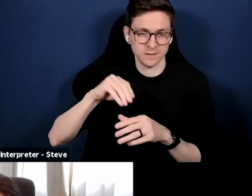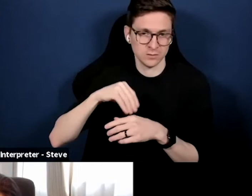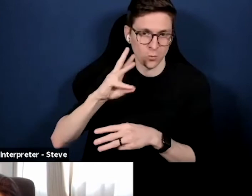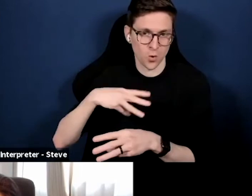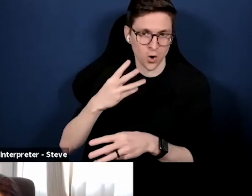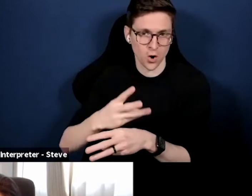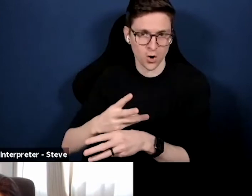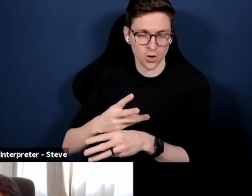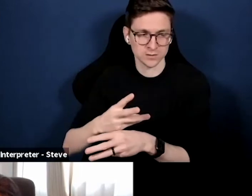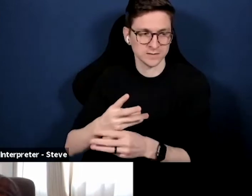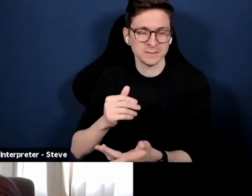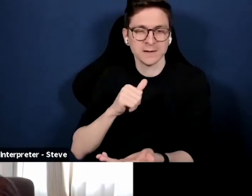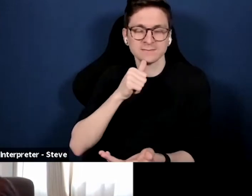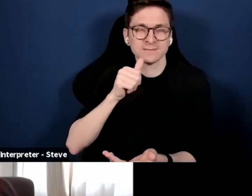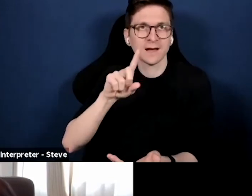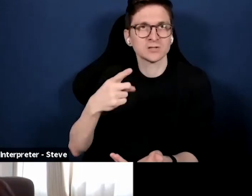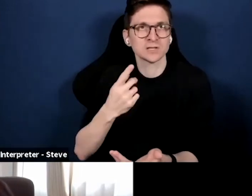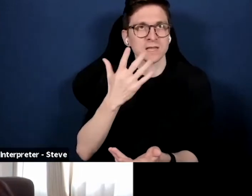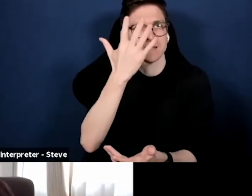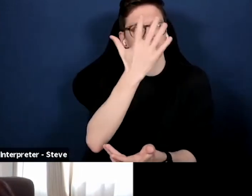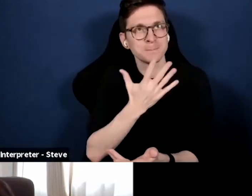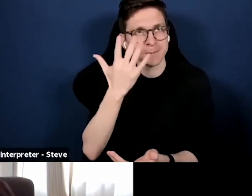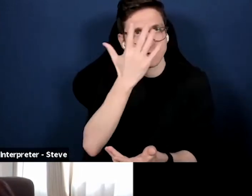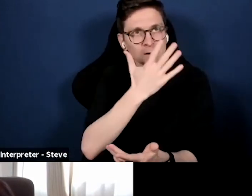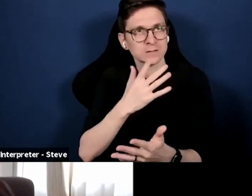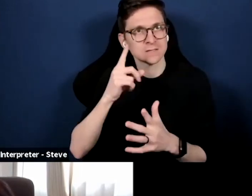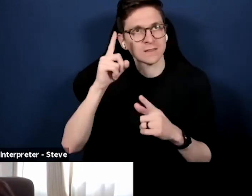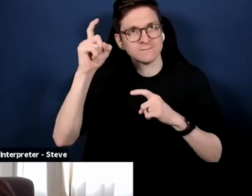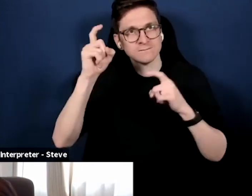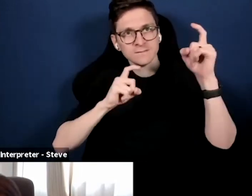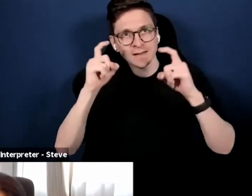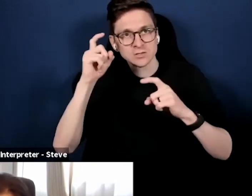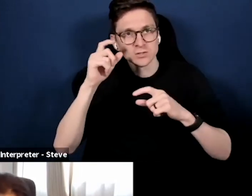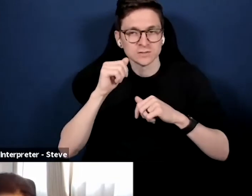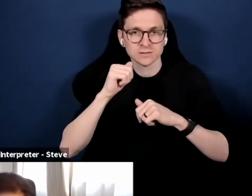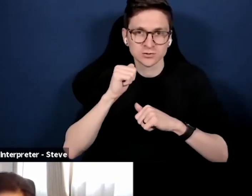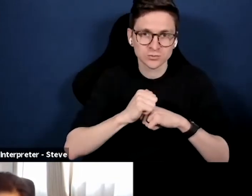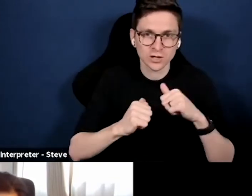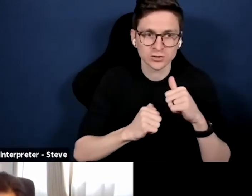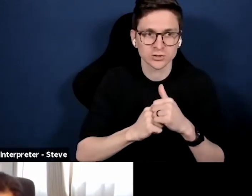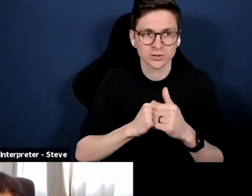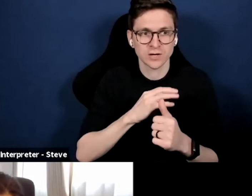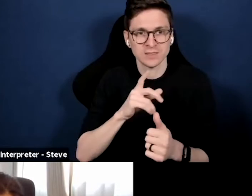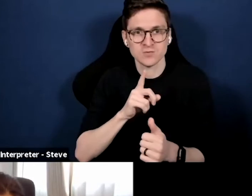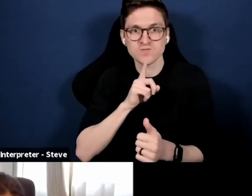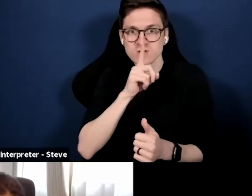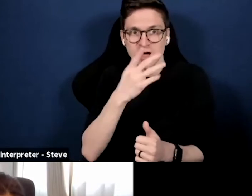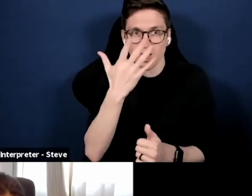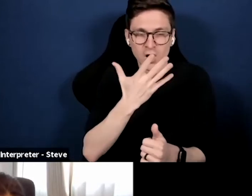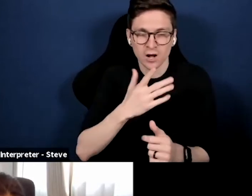appearance of it and the facial structure and the realism but also sort of the intuitiveness